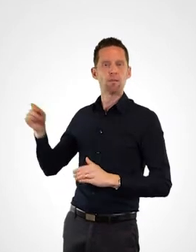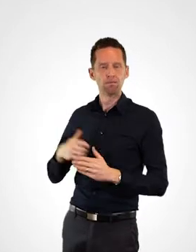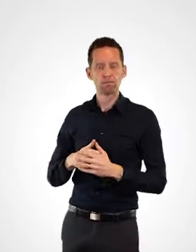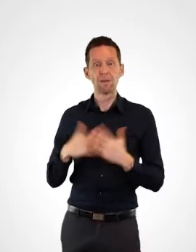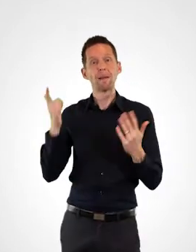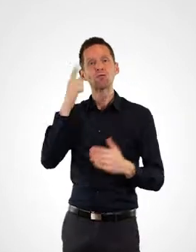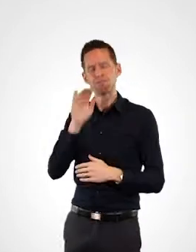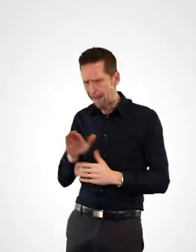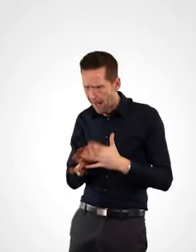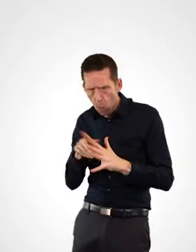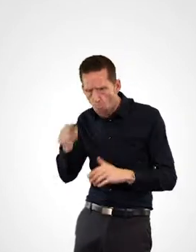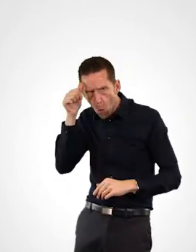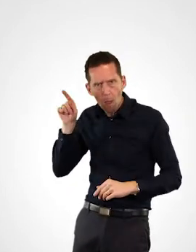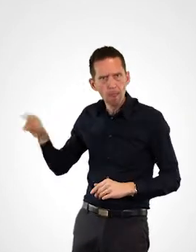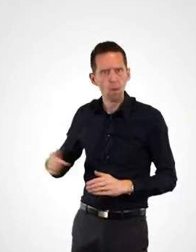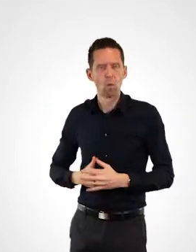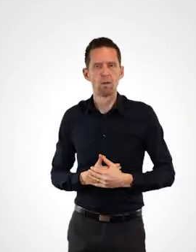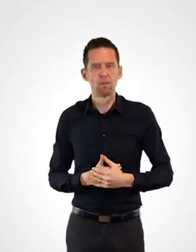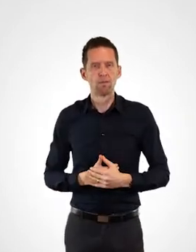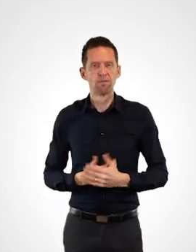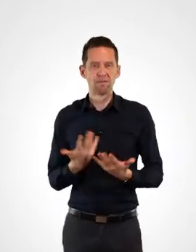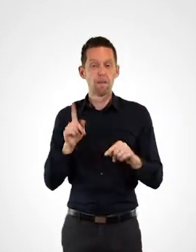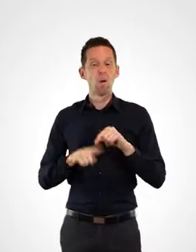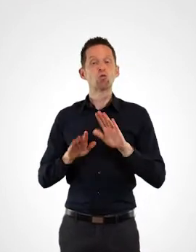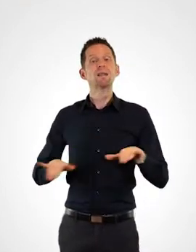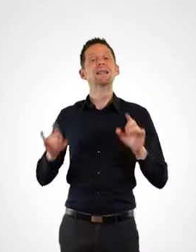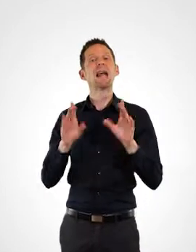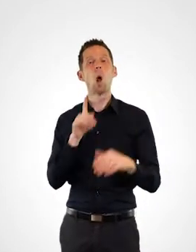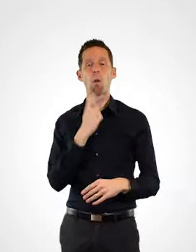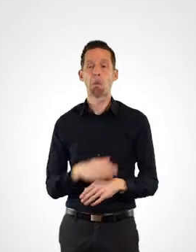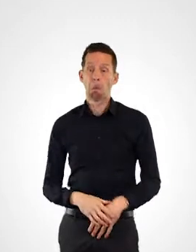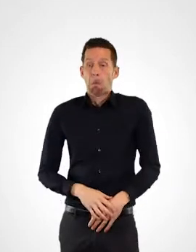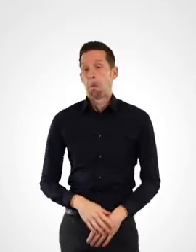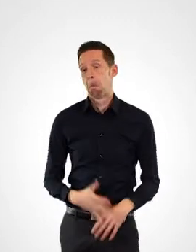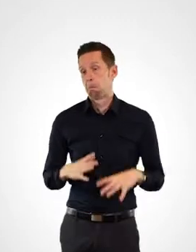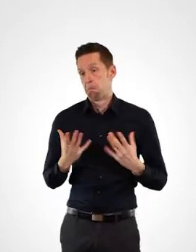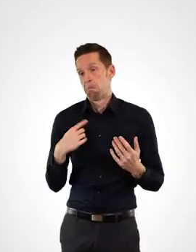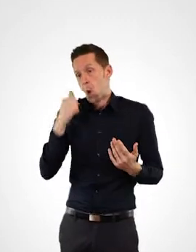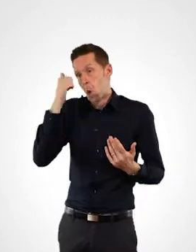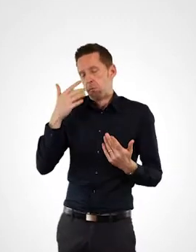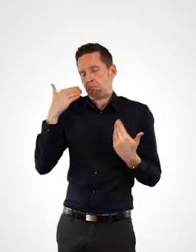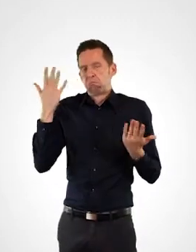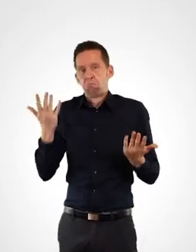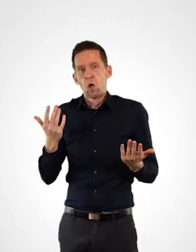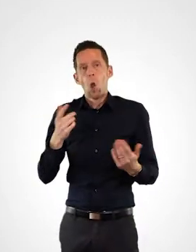And then the teacher says, "Well, how did you know that?" Now, most of the kids in the beginning are just going to shrug their shoulders,